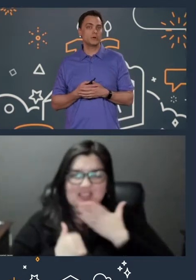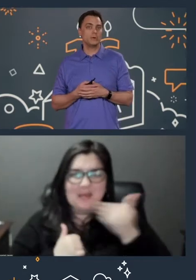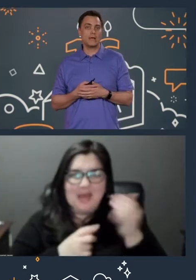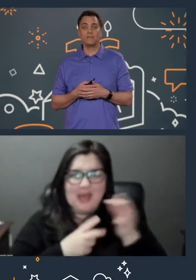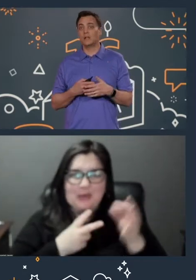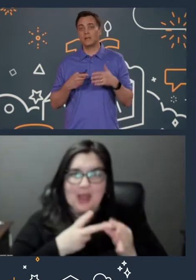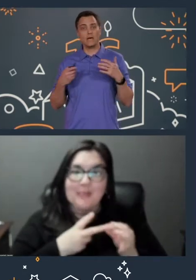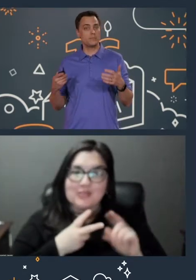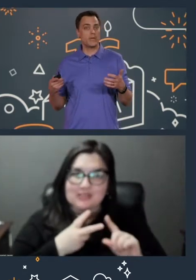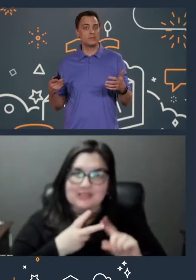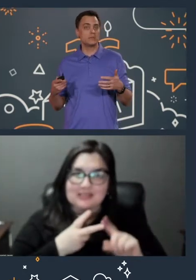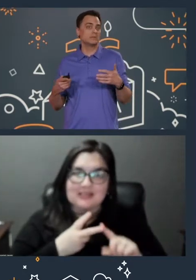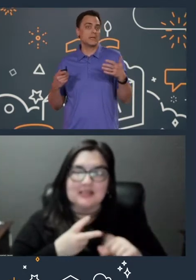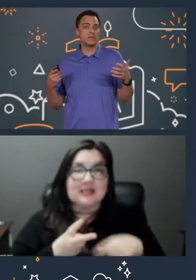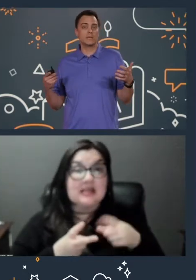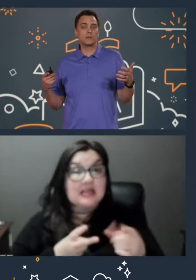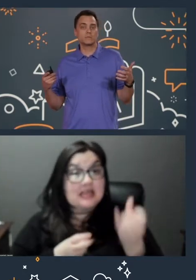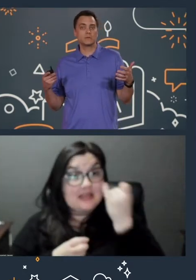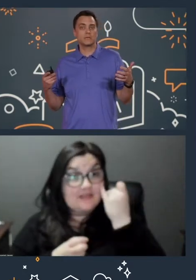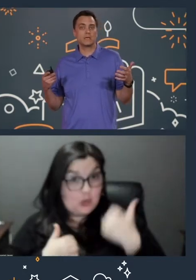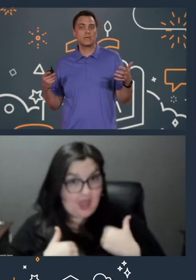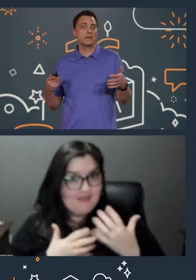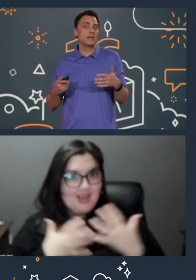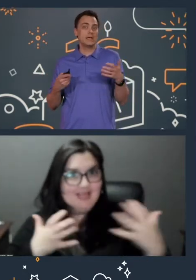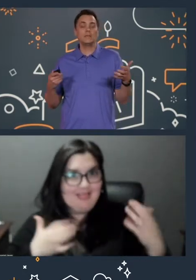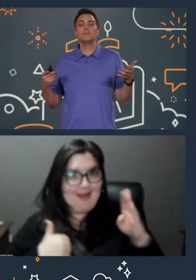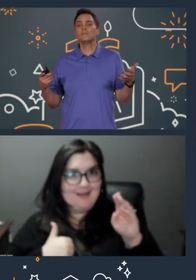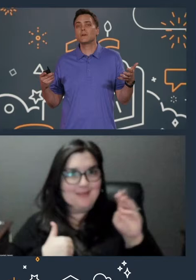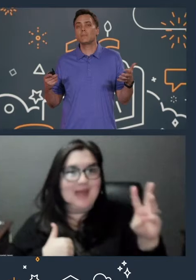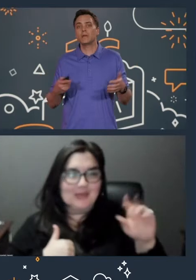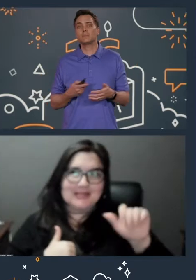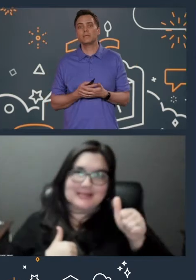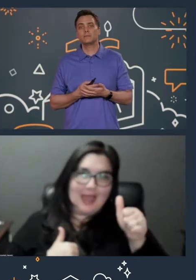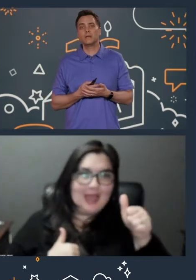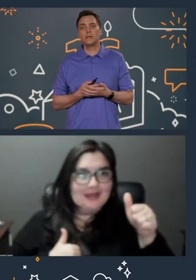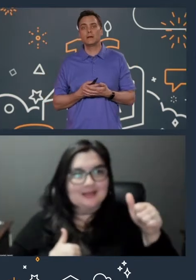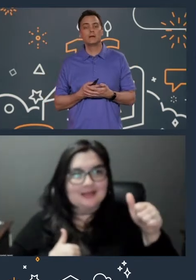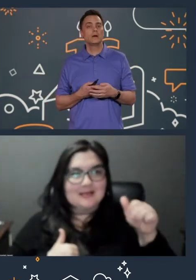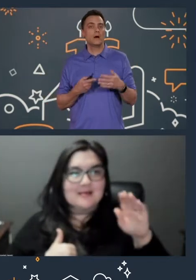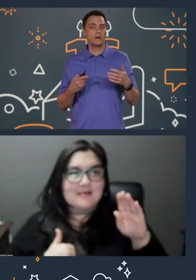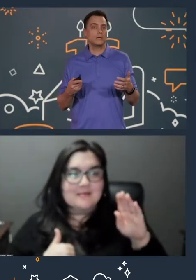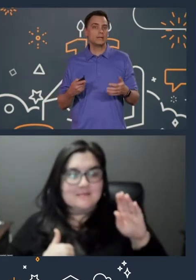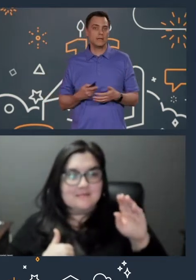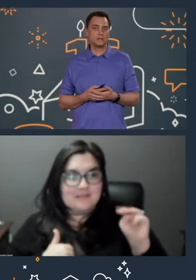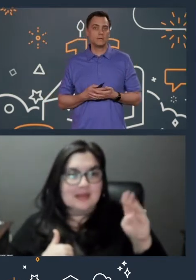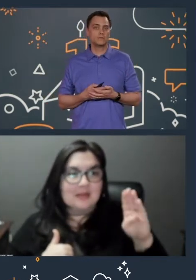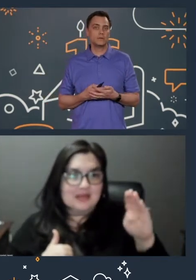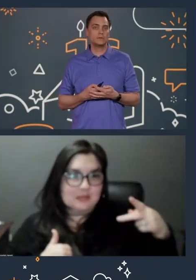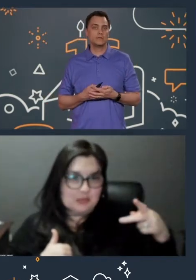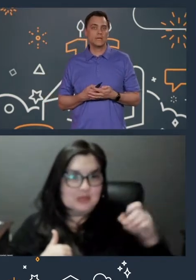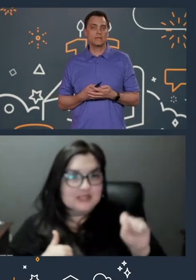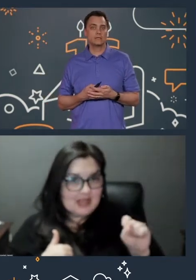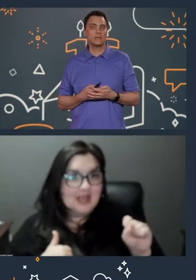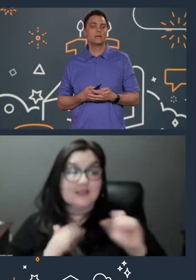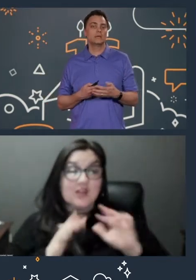where you have a lot of bandwidth, 10 gigabits per second, and even if you've got petabytes of data, online data transfer using DataSync